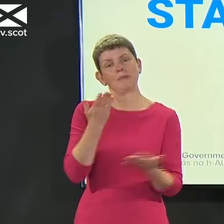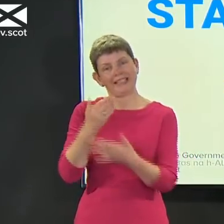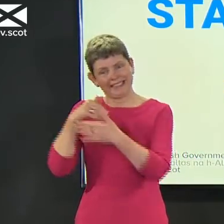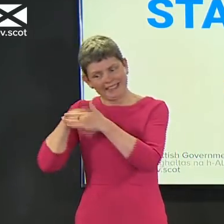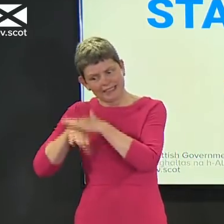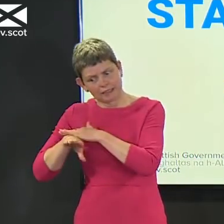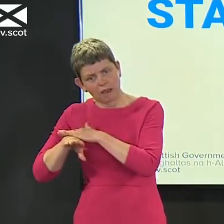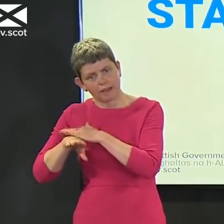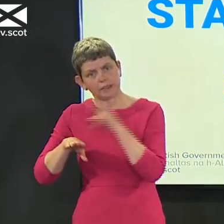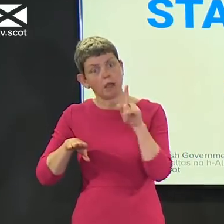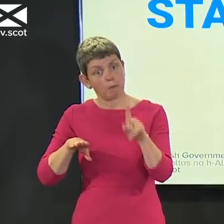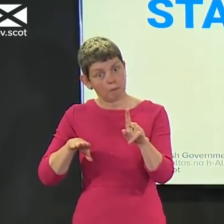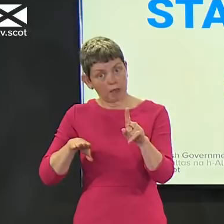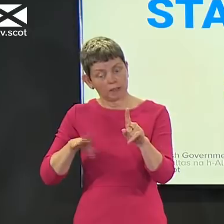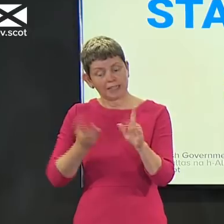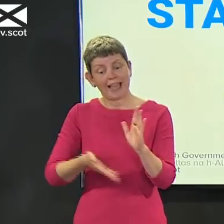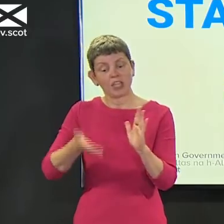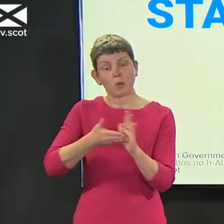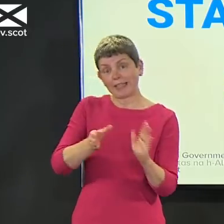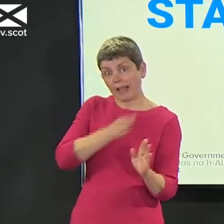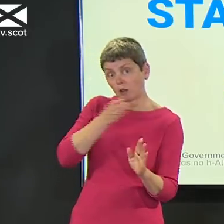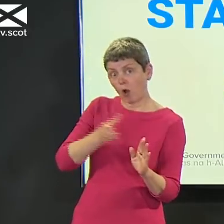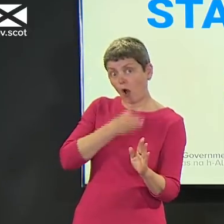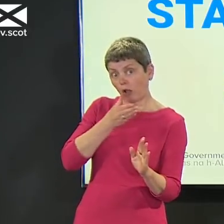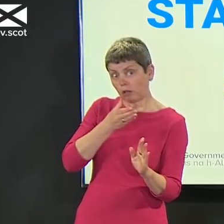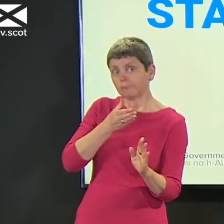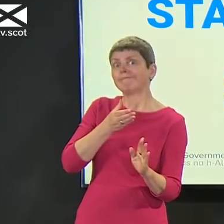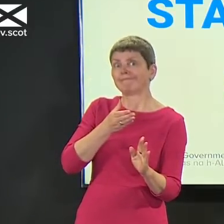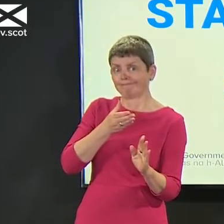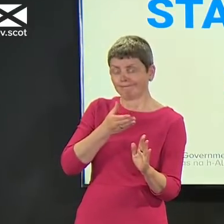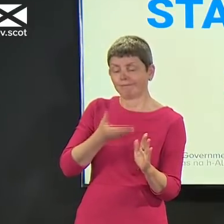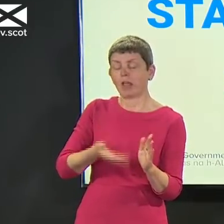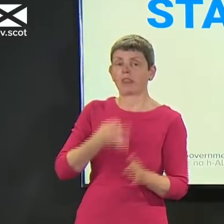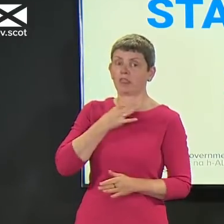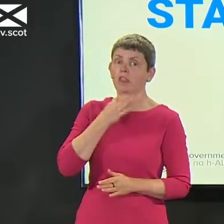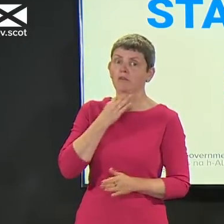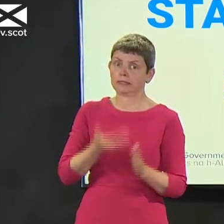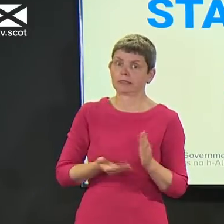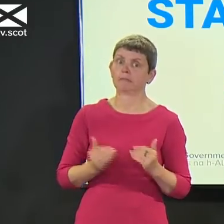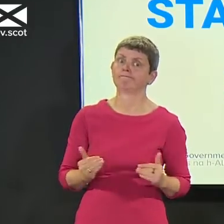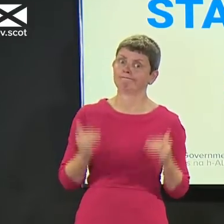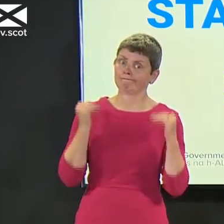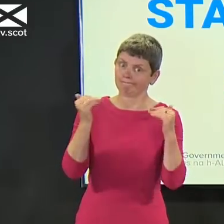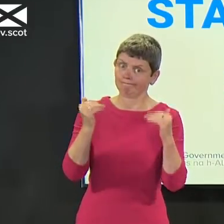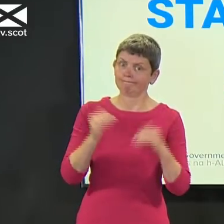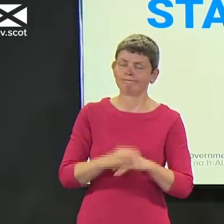in hospitality they're a bit higher than they are with people just coming together in a park or on a